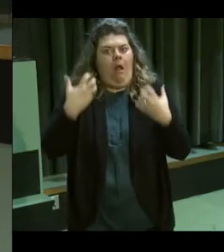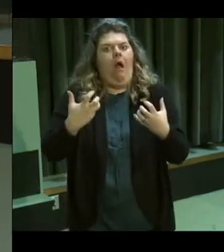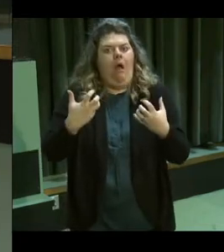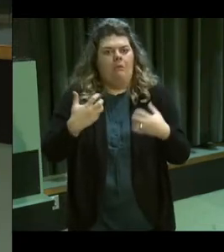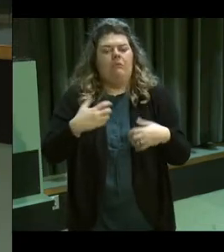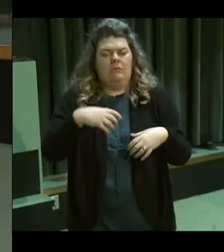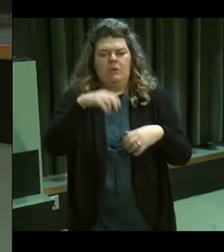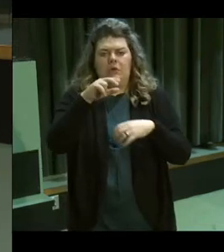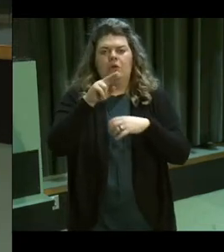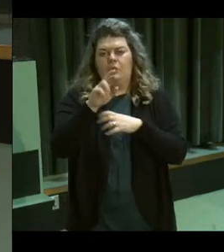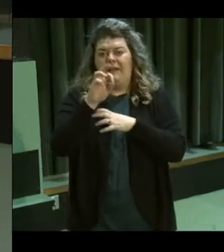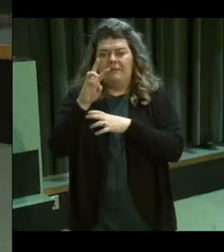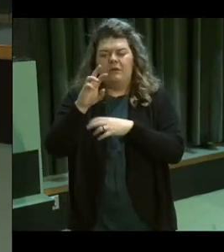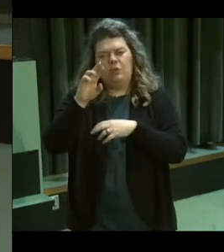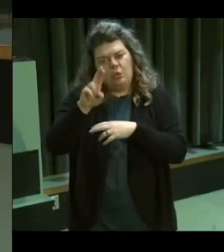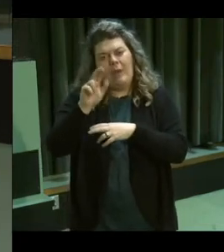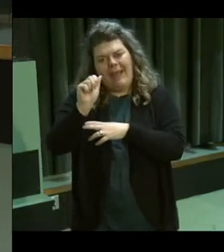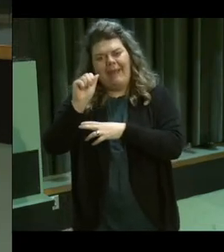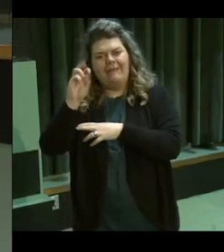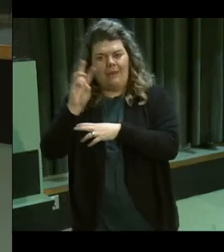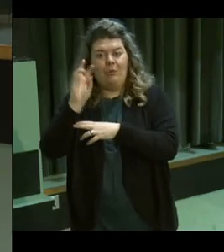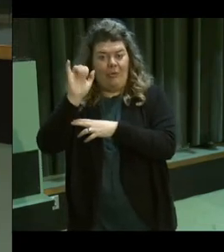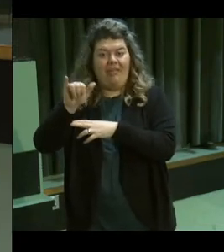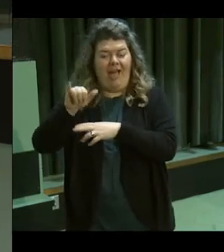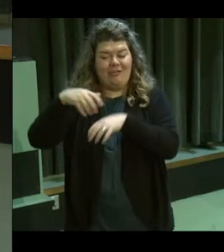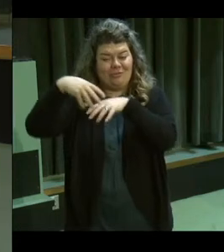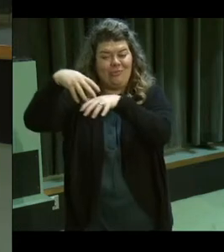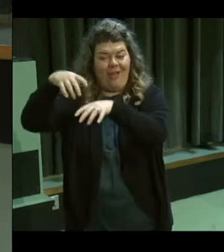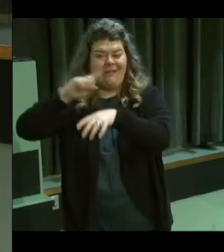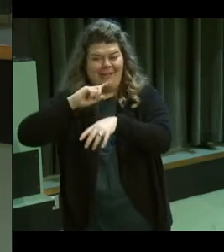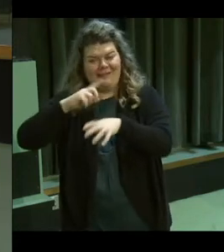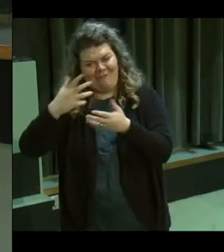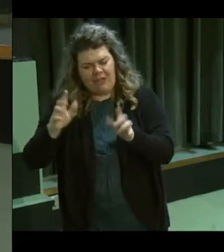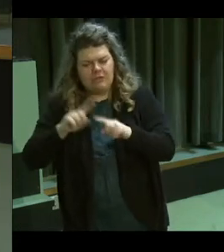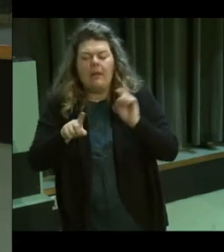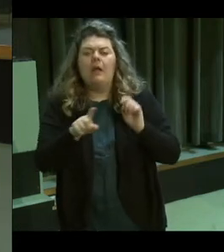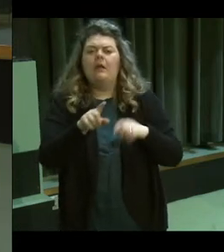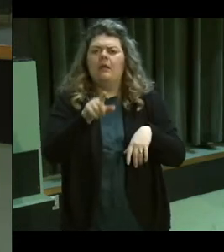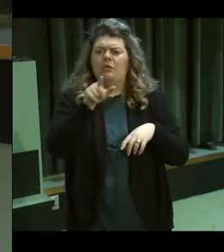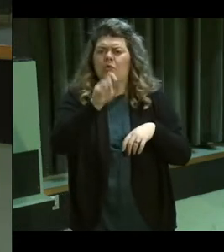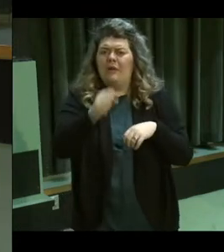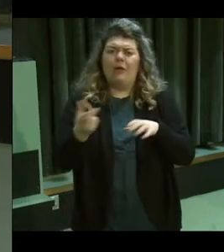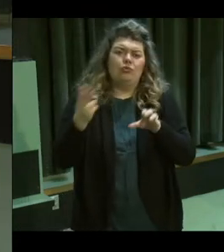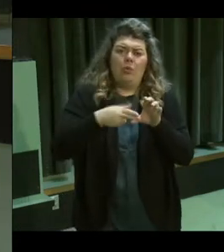I mean, well, the UAW strikes